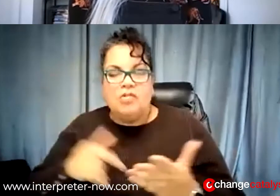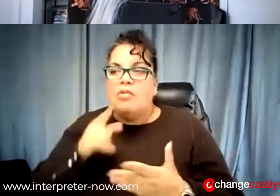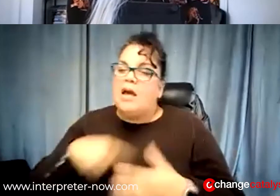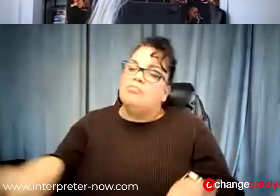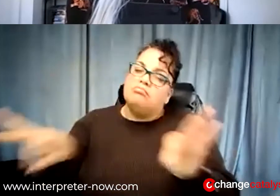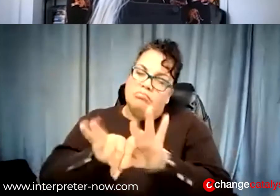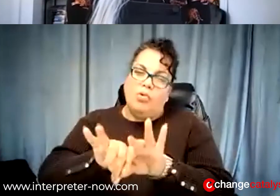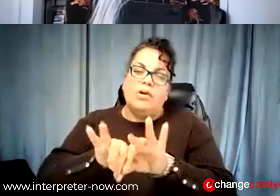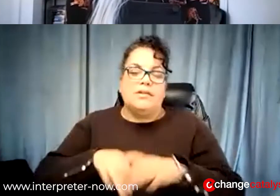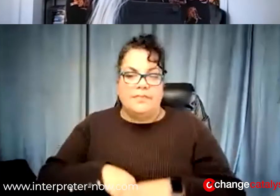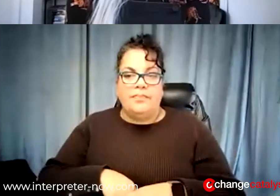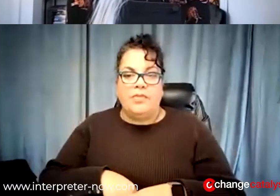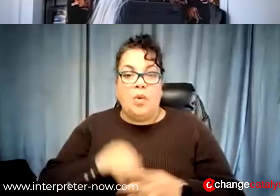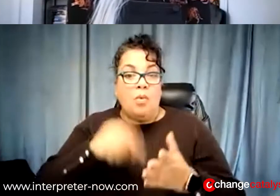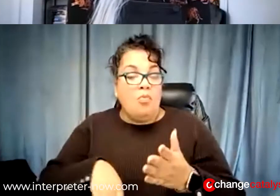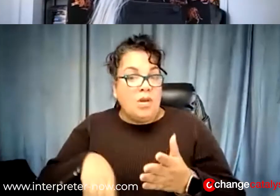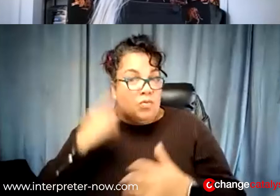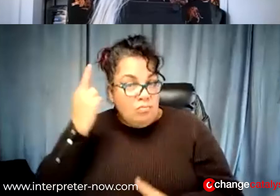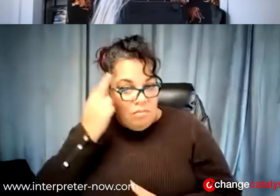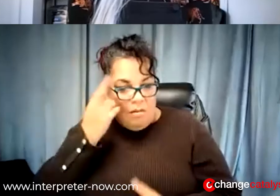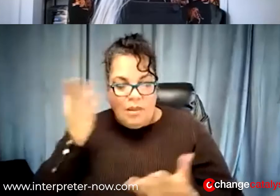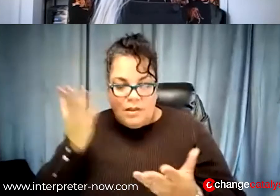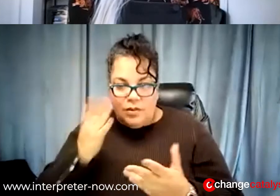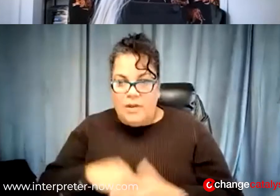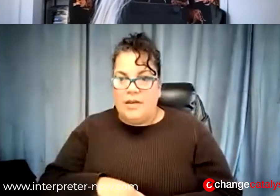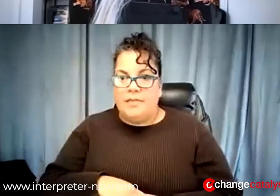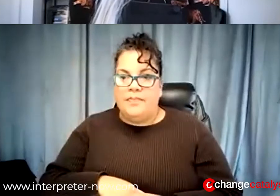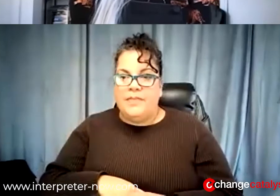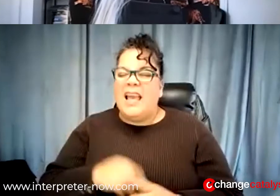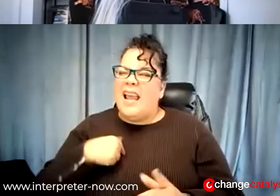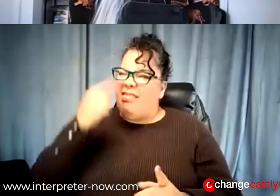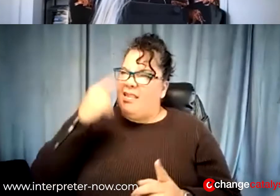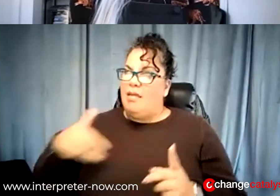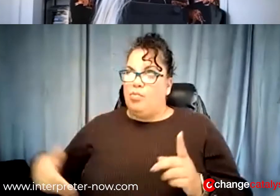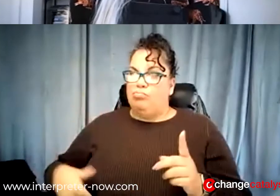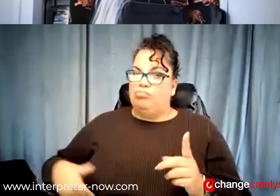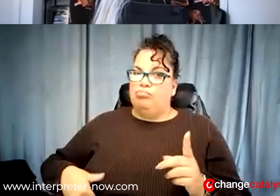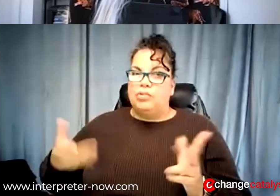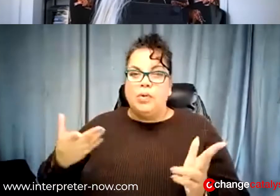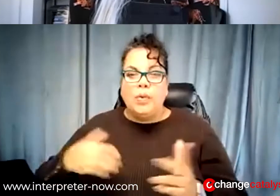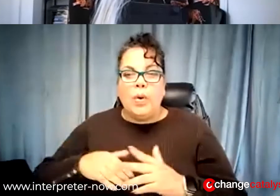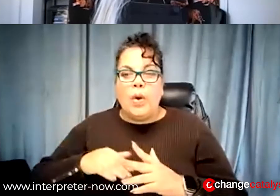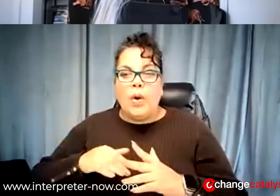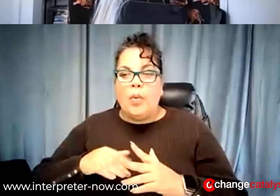What we've found, and I think it was our gut instinct from even when this was the seed